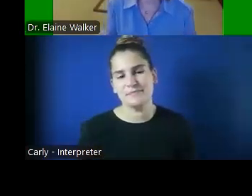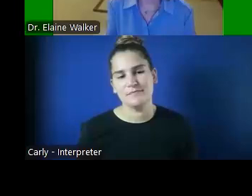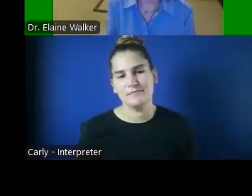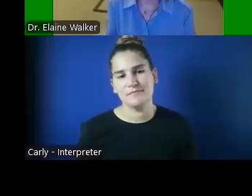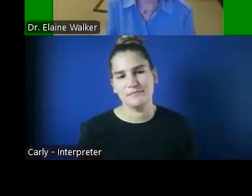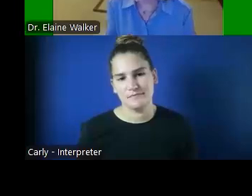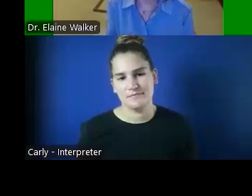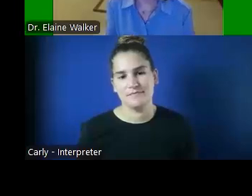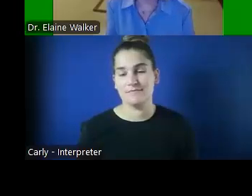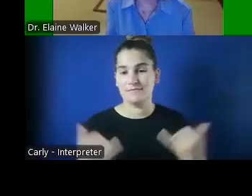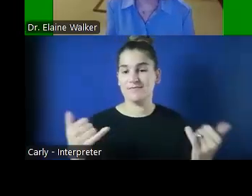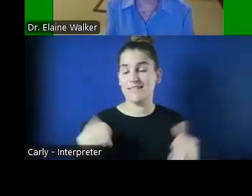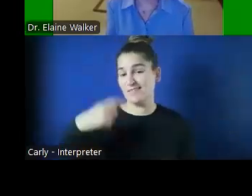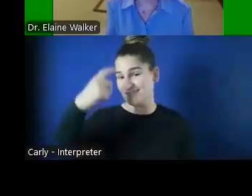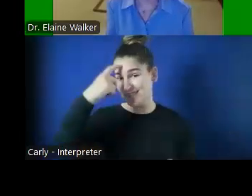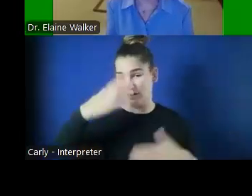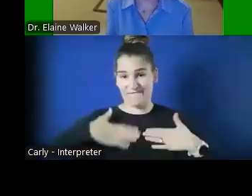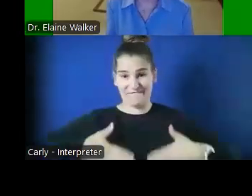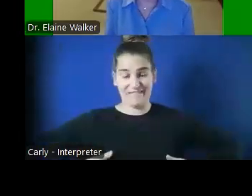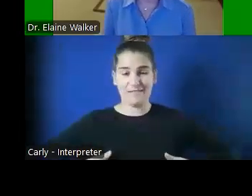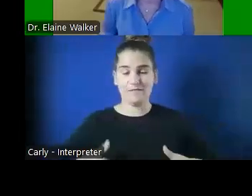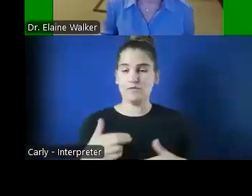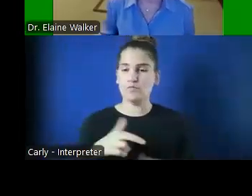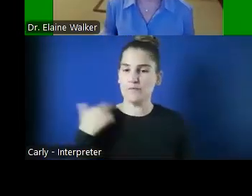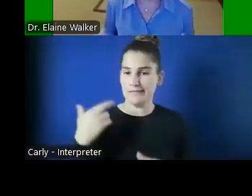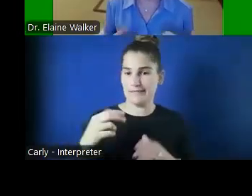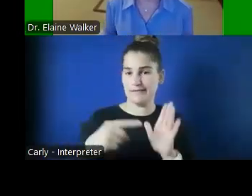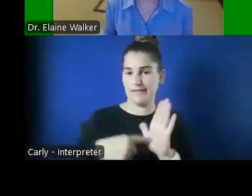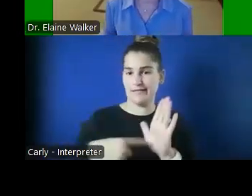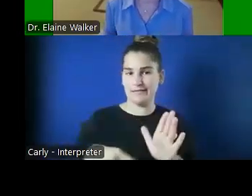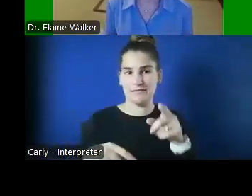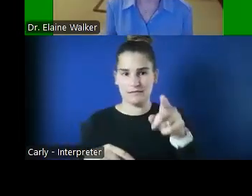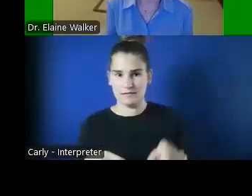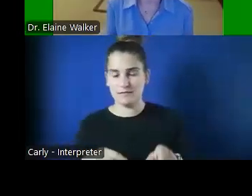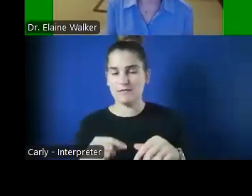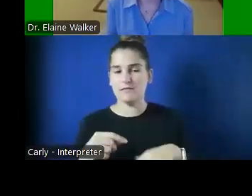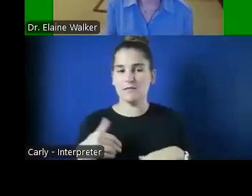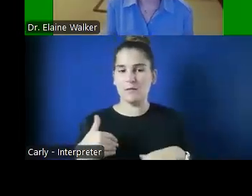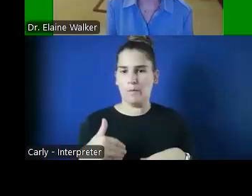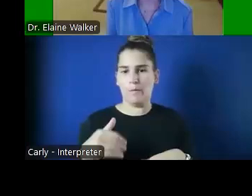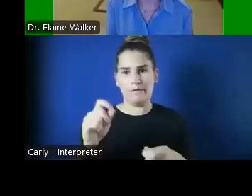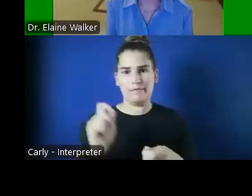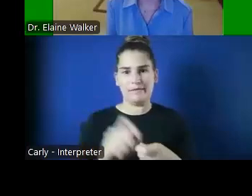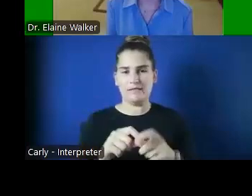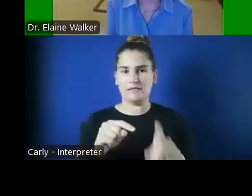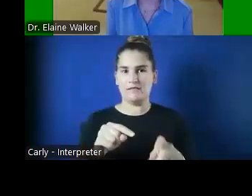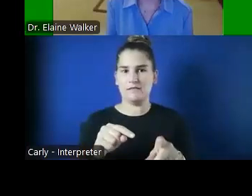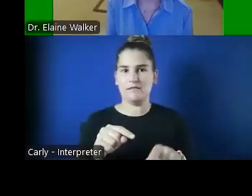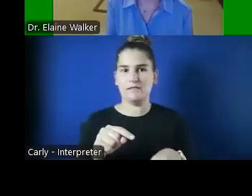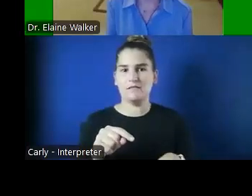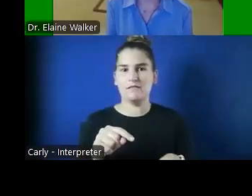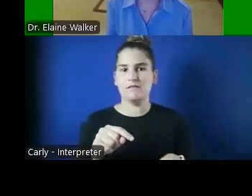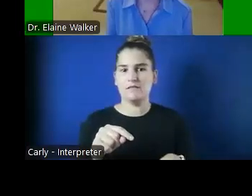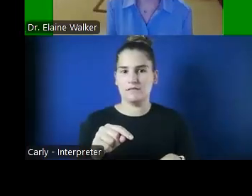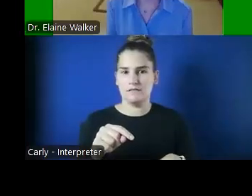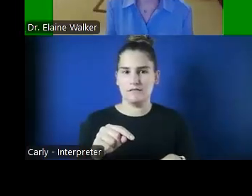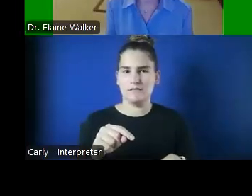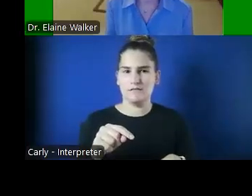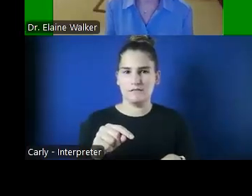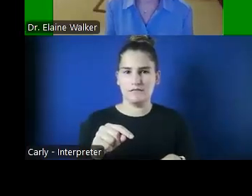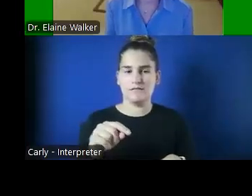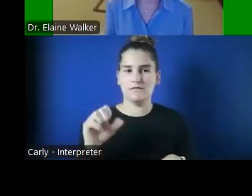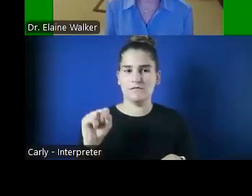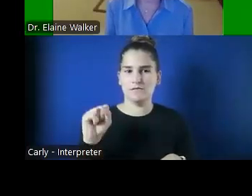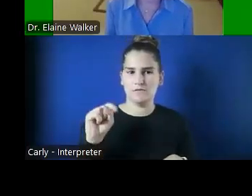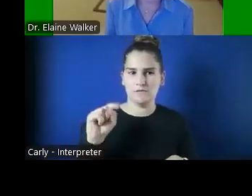psychophysiological risk signs uh in particular uh startle and prepulse inhibition we see that